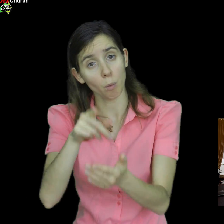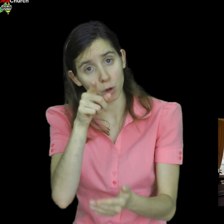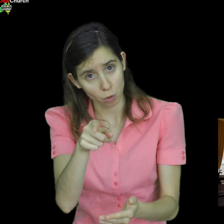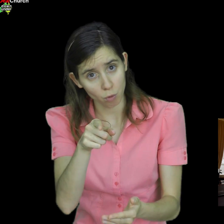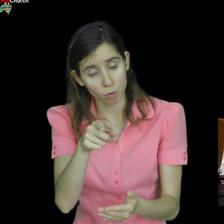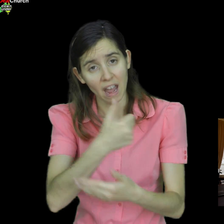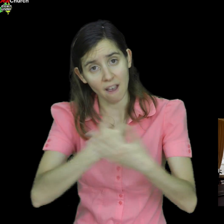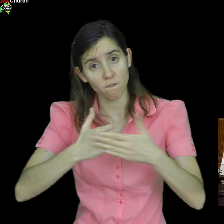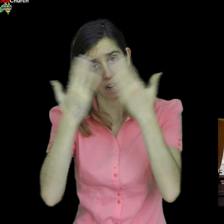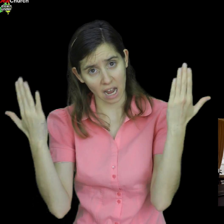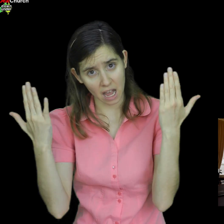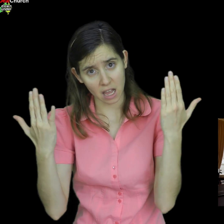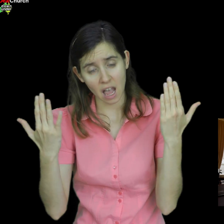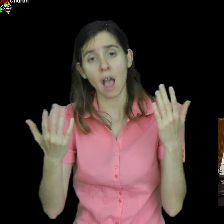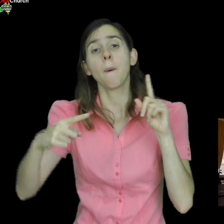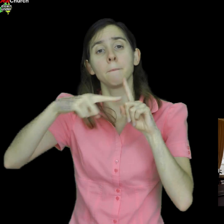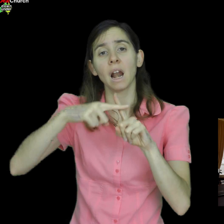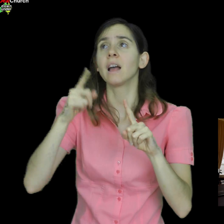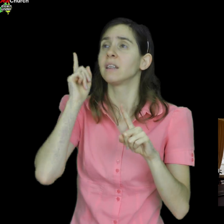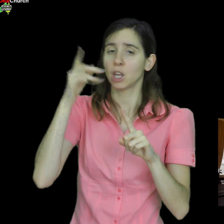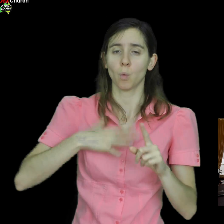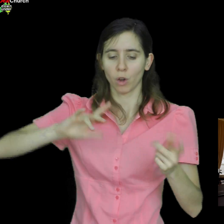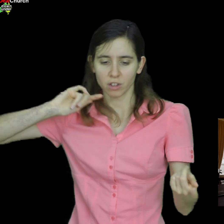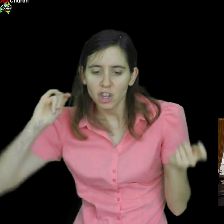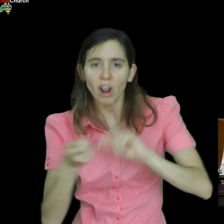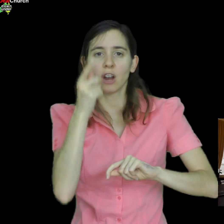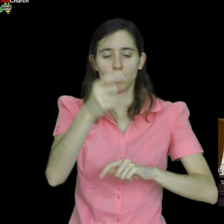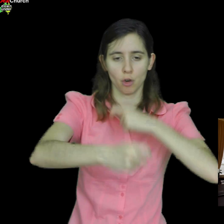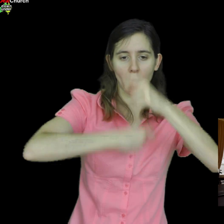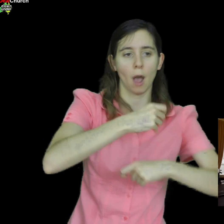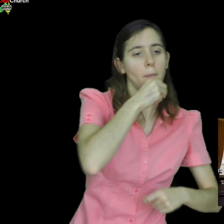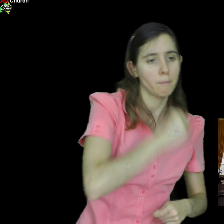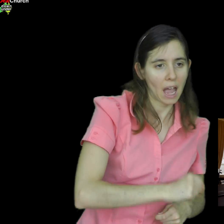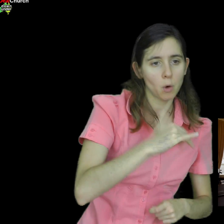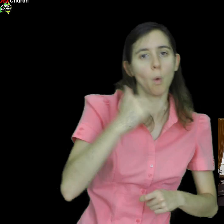daily needs, He also wants to transform you to be a man or woman that is